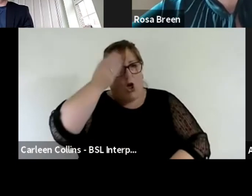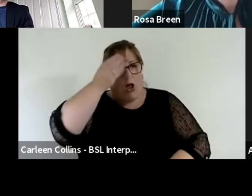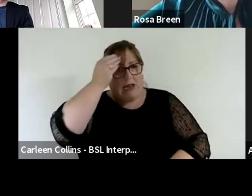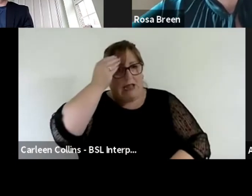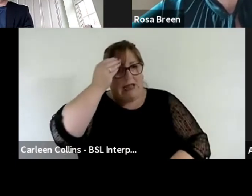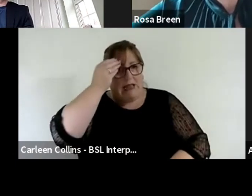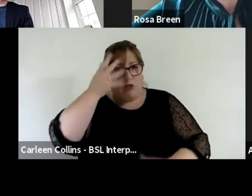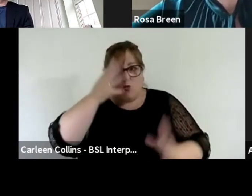been really proactive in looking to inform the policies that we've got in HMRC, but also what learning that we